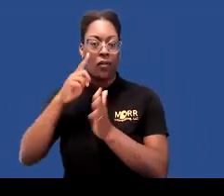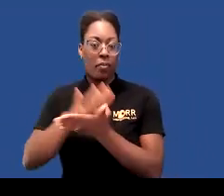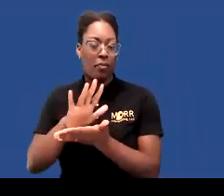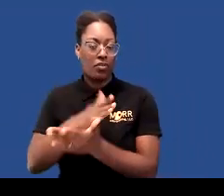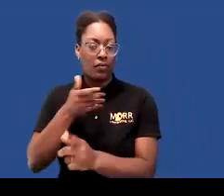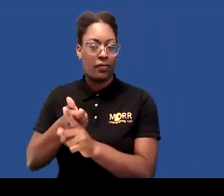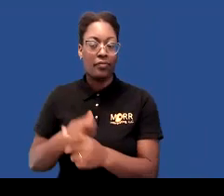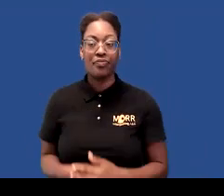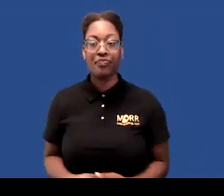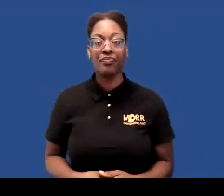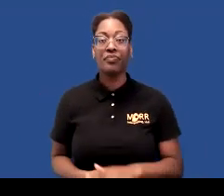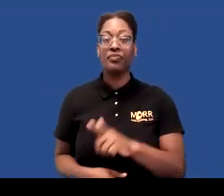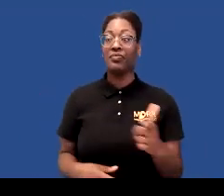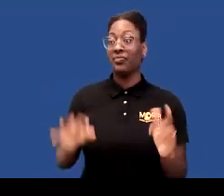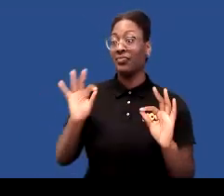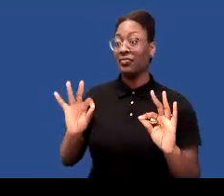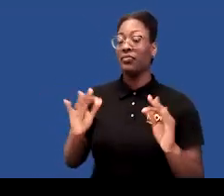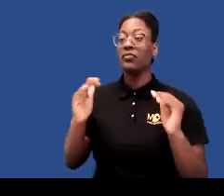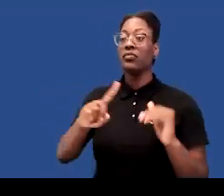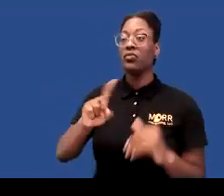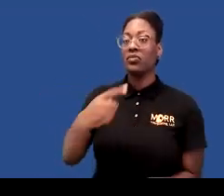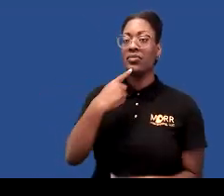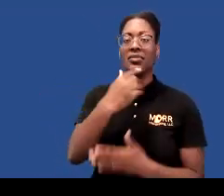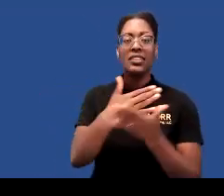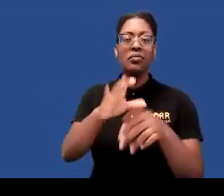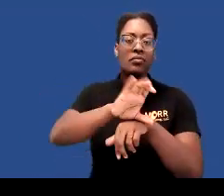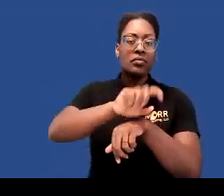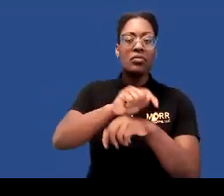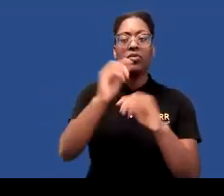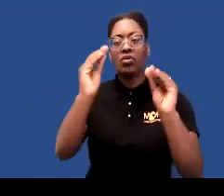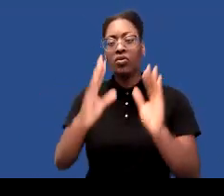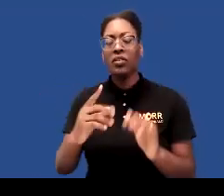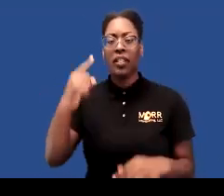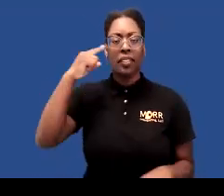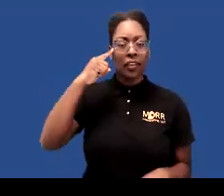"Some consultants and instructors "might believe antiracist asynchronous tutoring